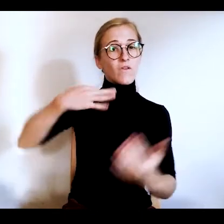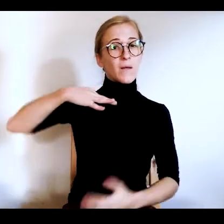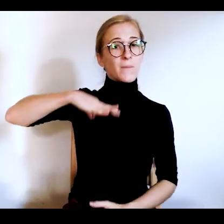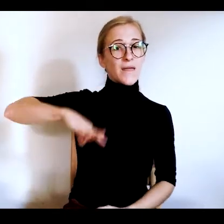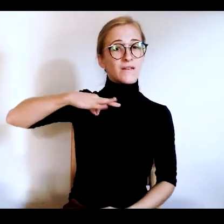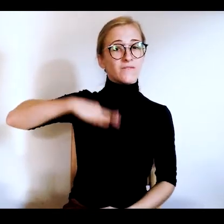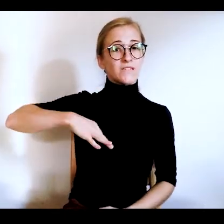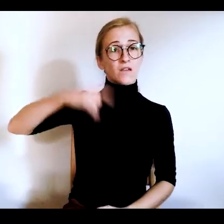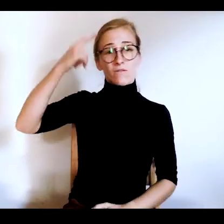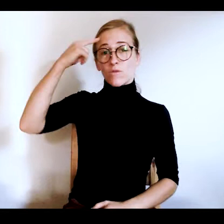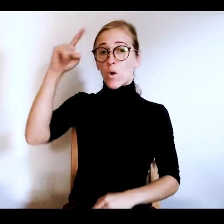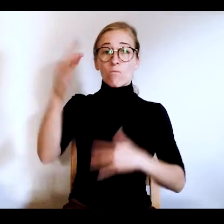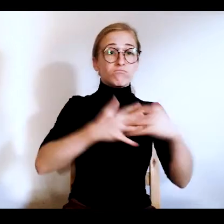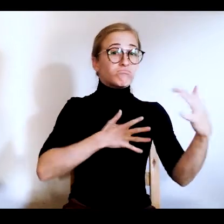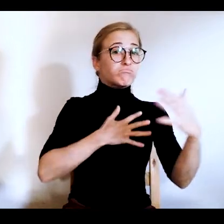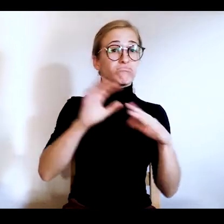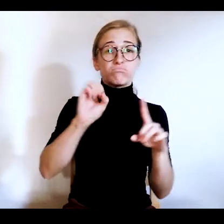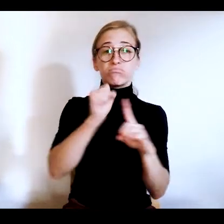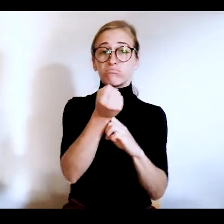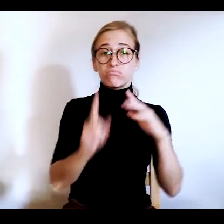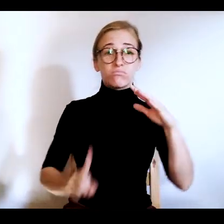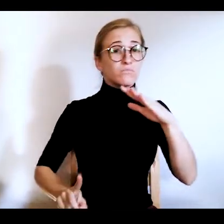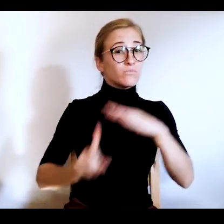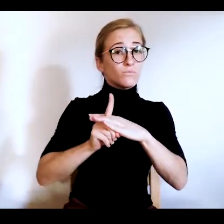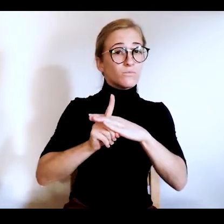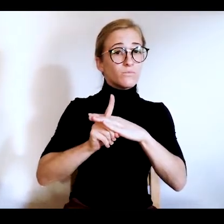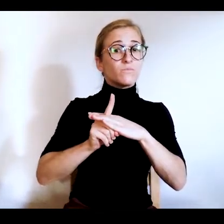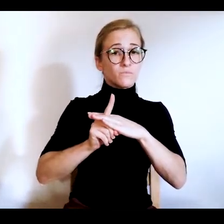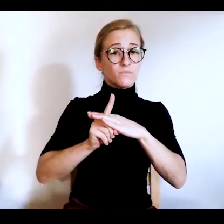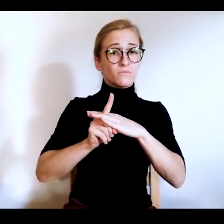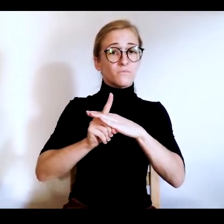for whatever situation has arisen,